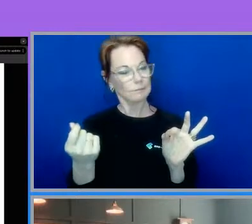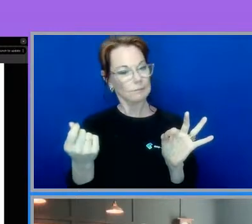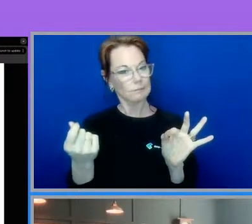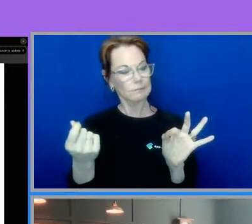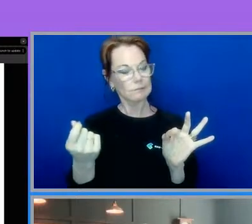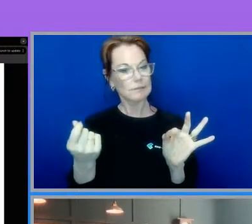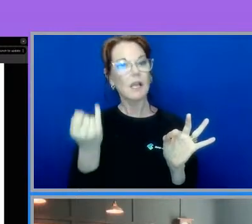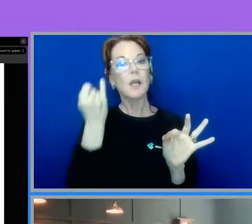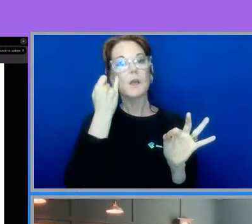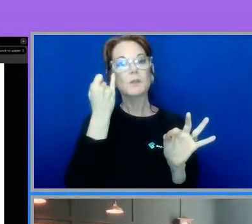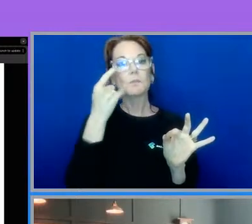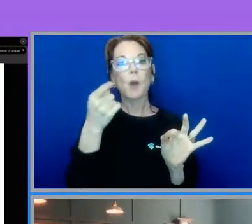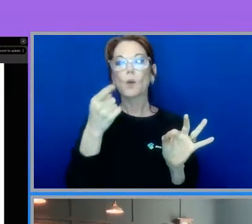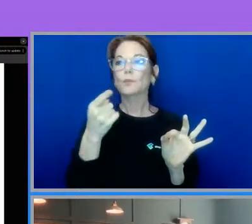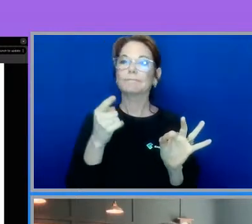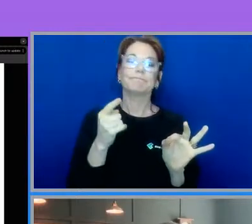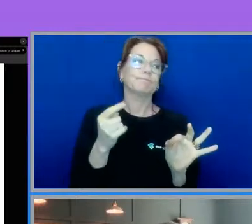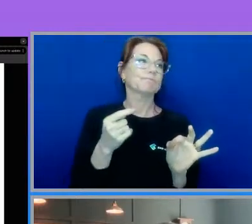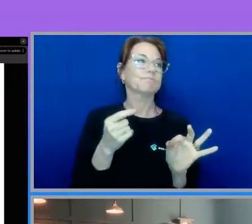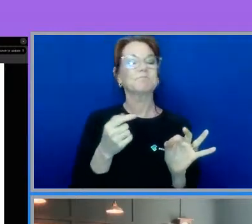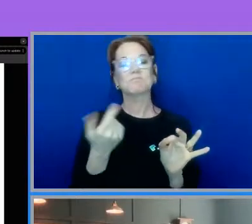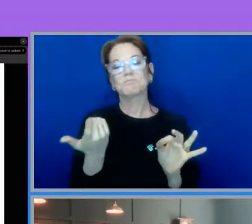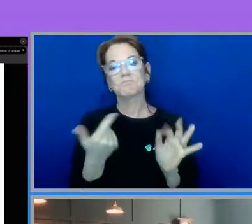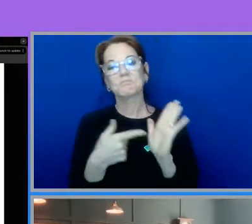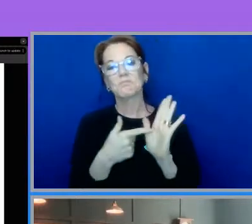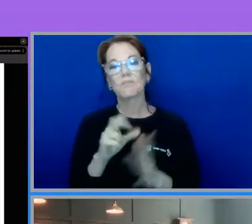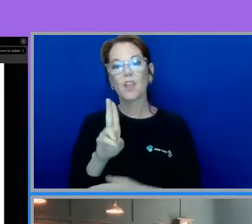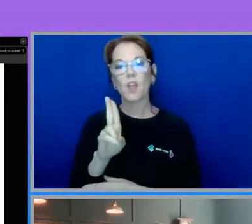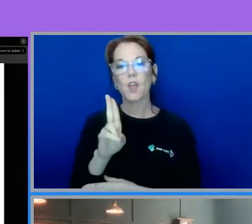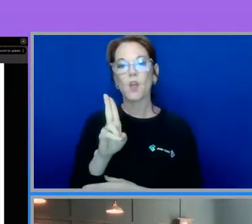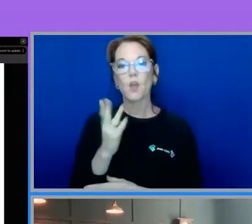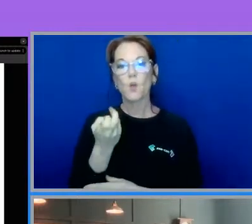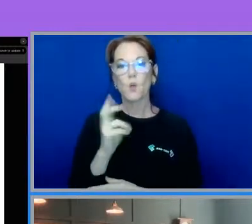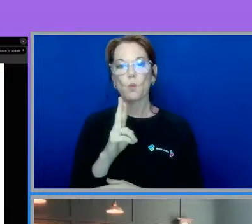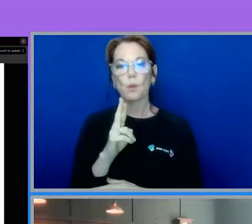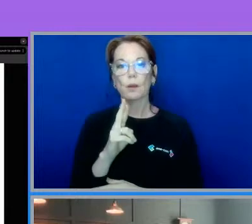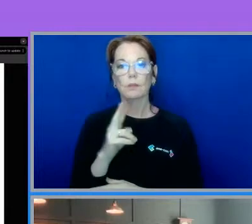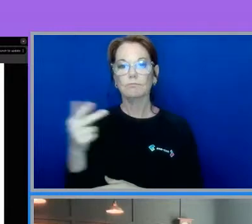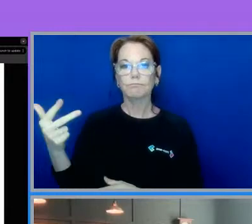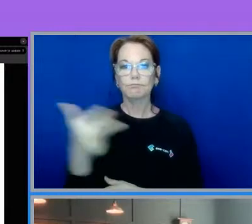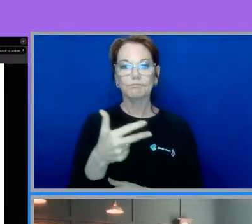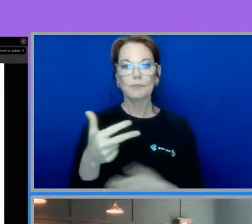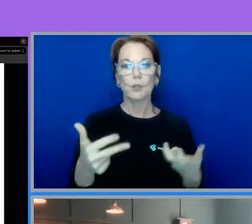space for just a second. And imagine you hopped into an Uber and rather than clearly knowing where you're going, it just